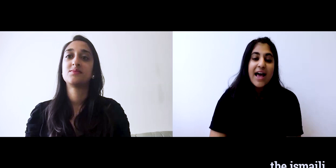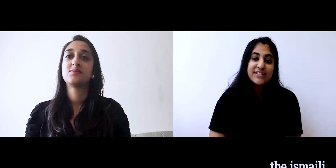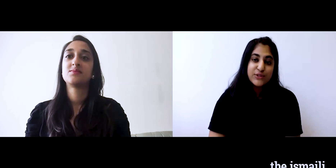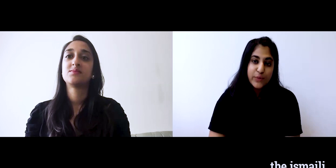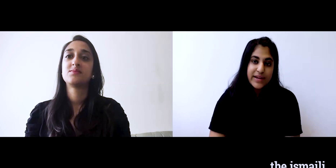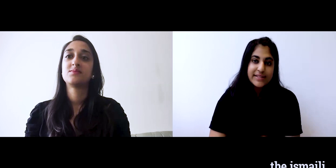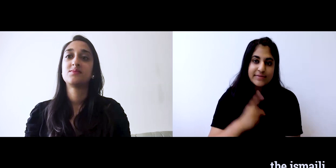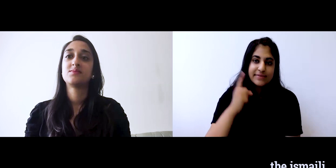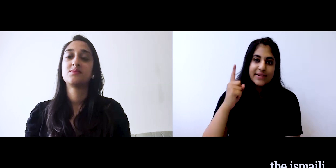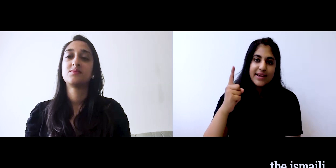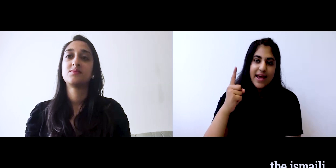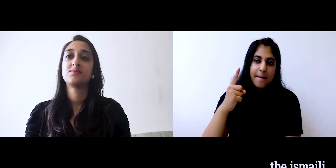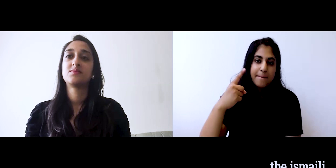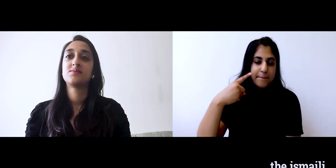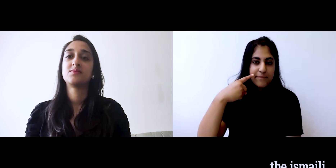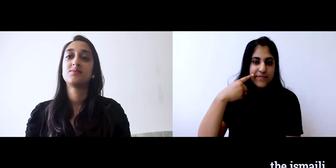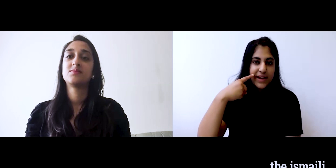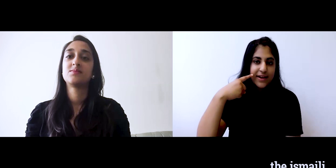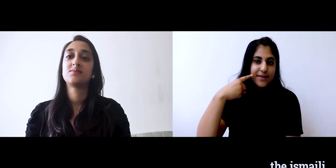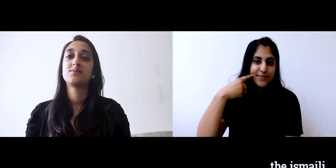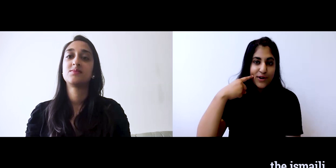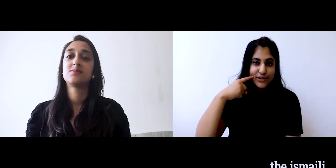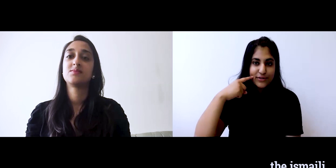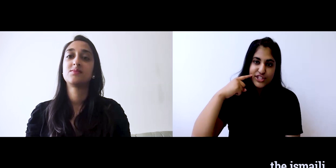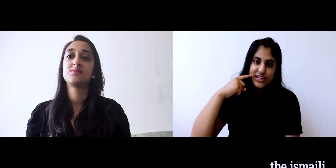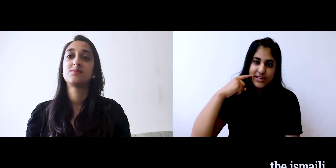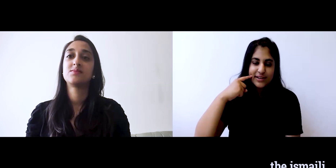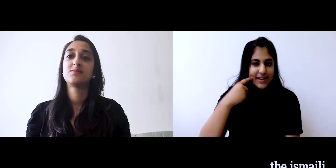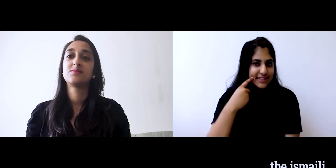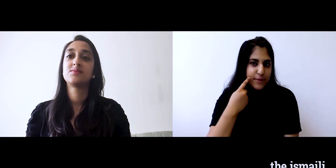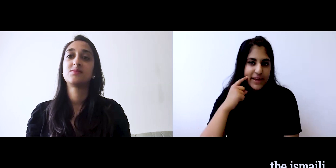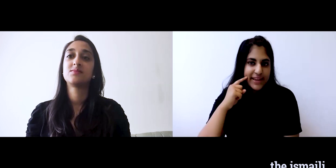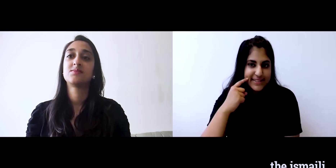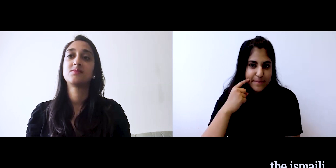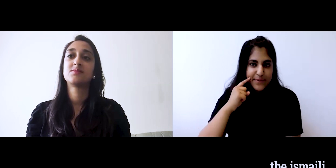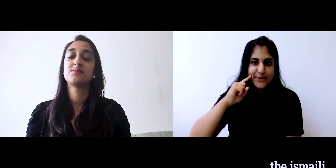And sweet, finger on your cheek as if you're making a dimple.